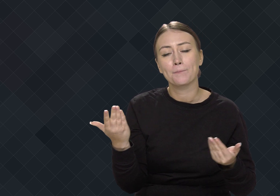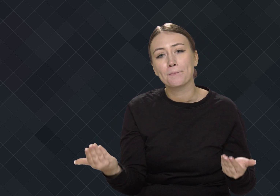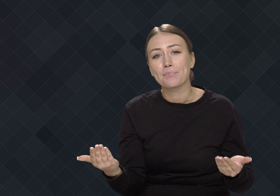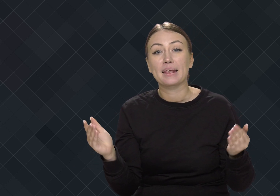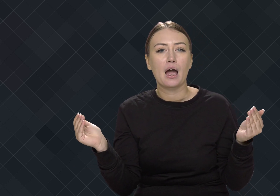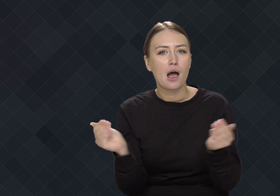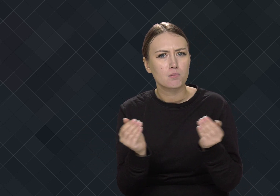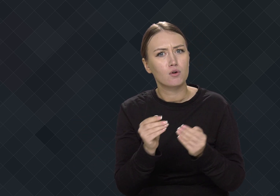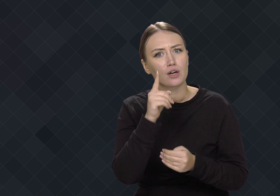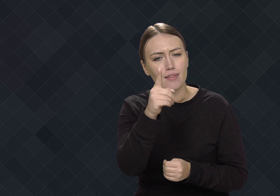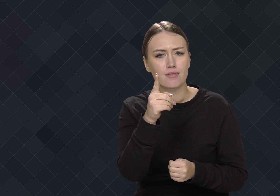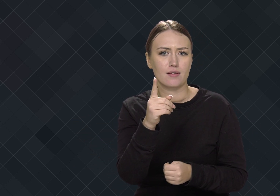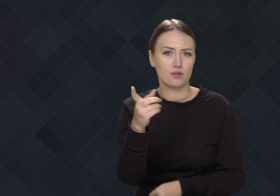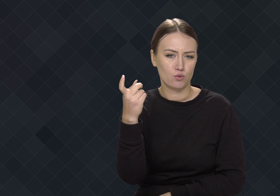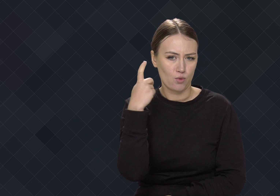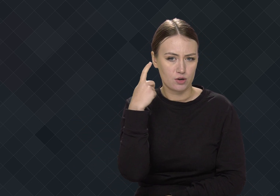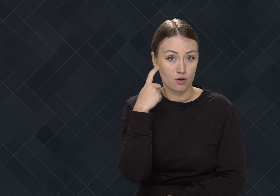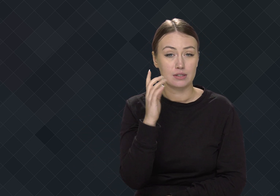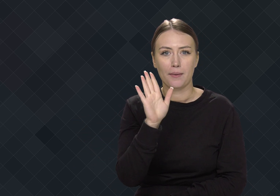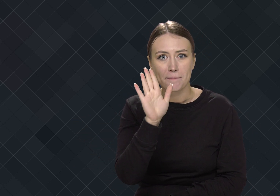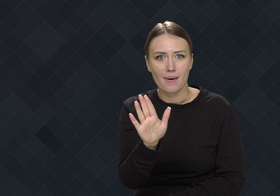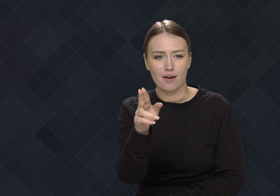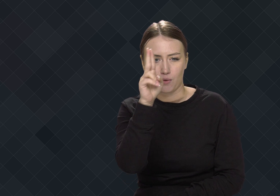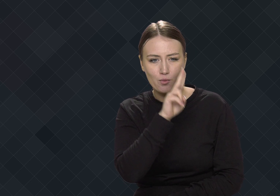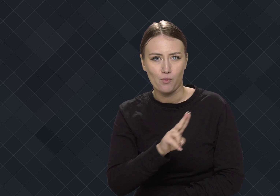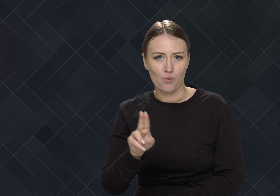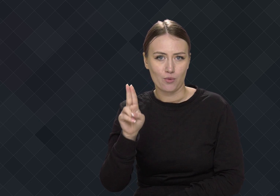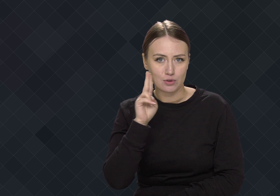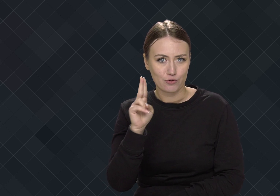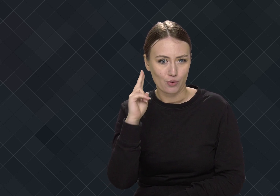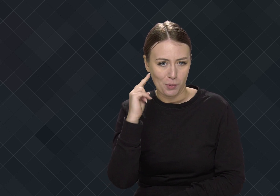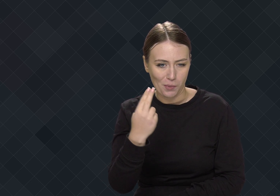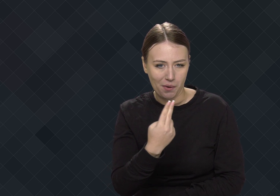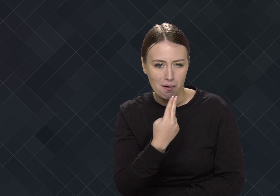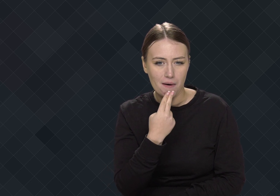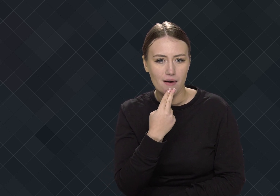Or perhaps you are hearing, and you have deaf parents?